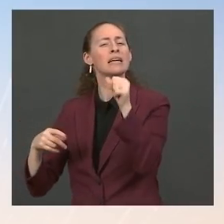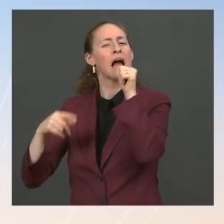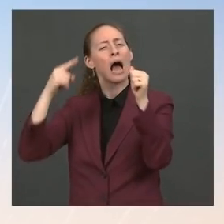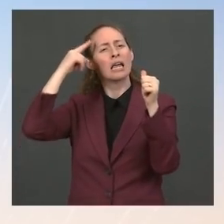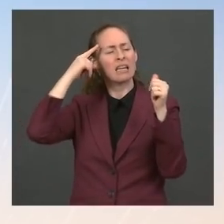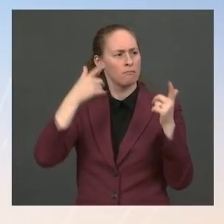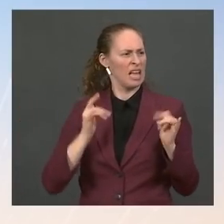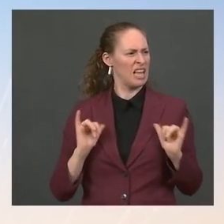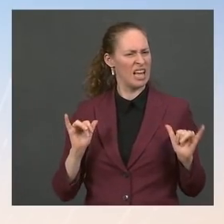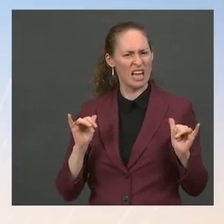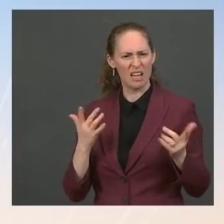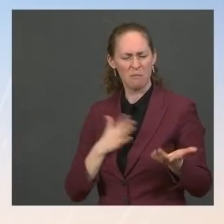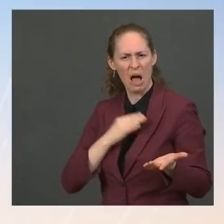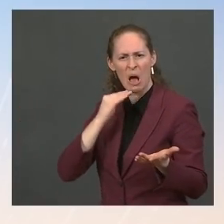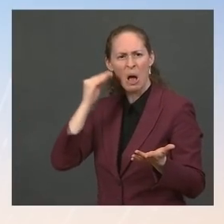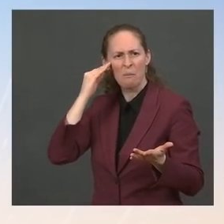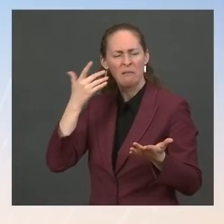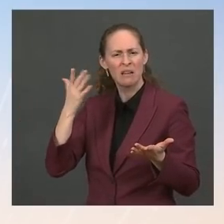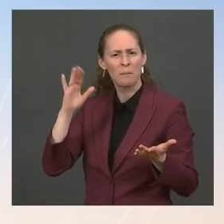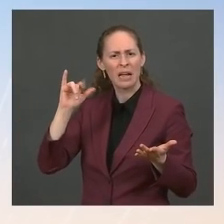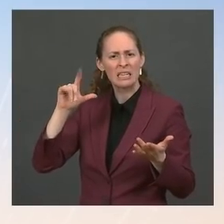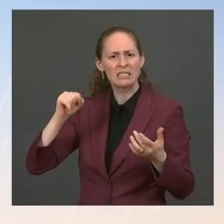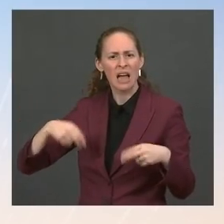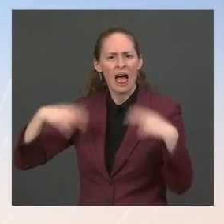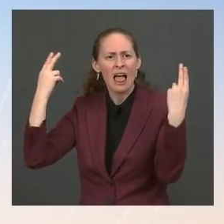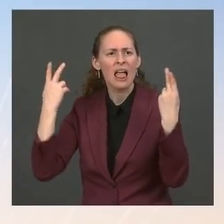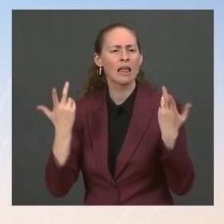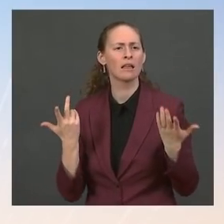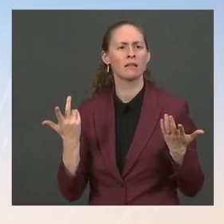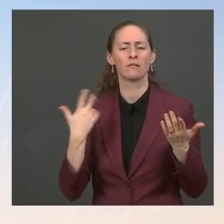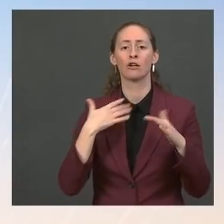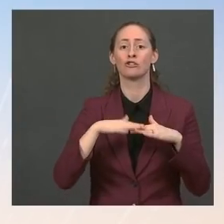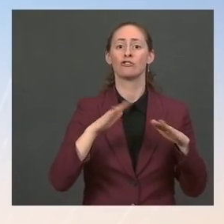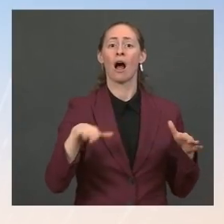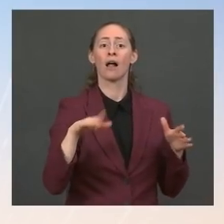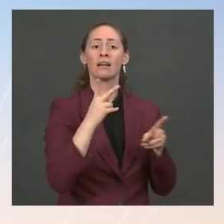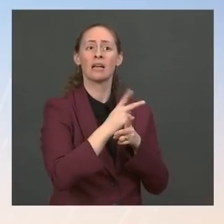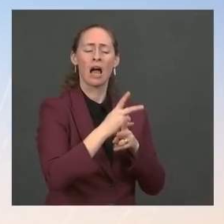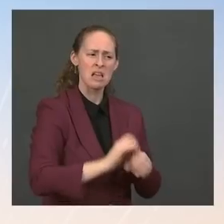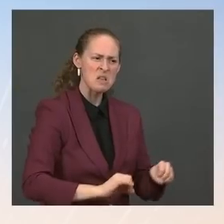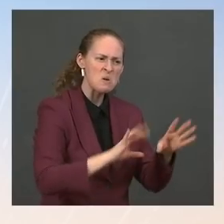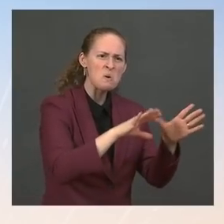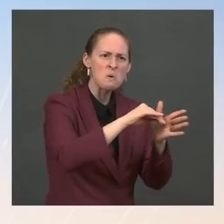Ms. Psaki: Correct. But those are big, big costs on people's households. And that's why I addressed and raised those issues.